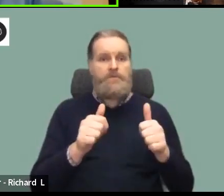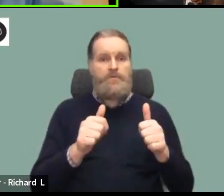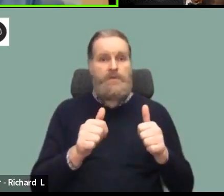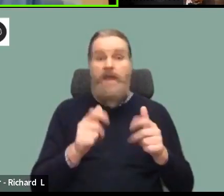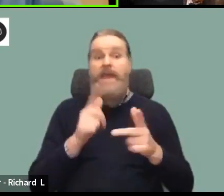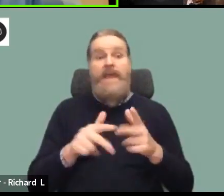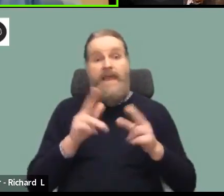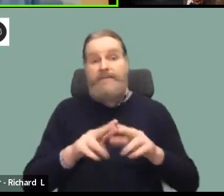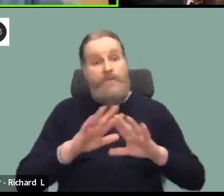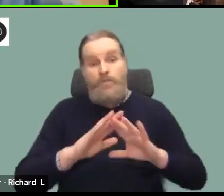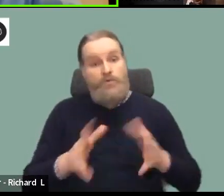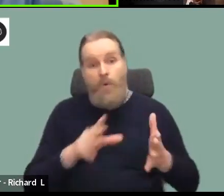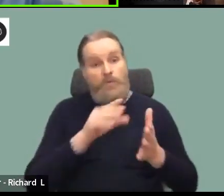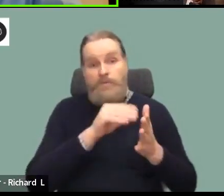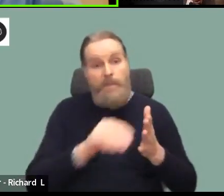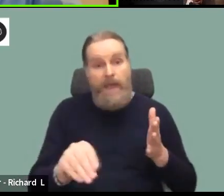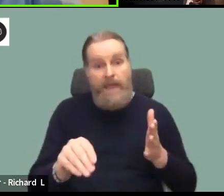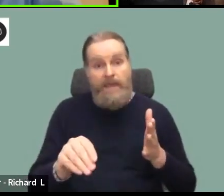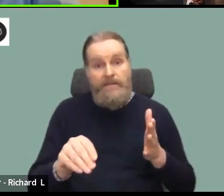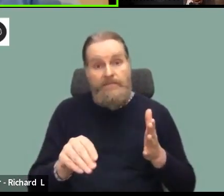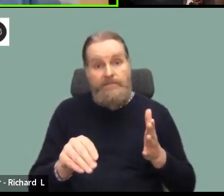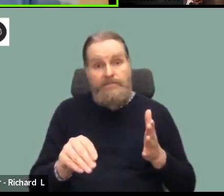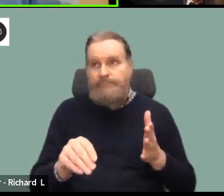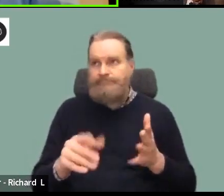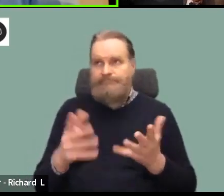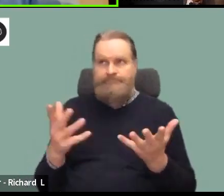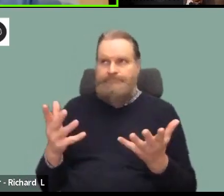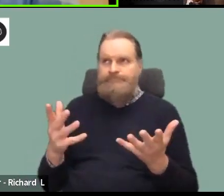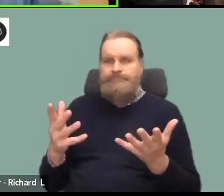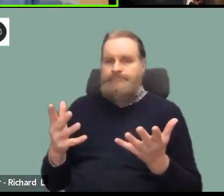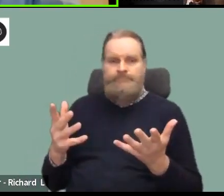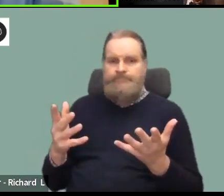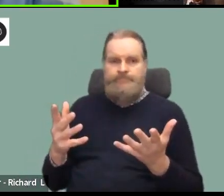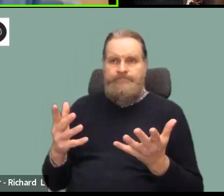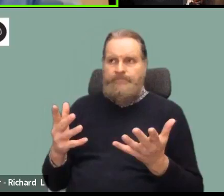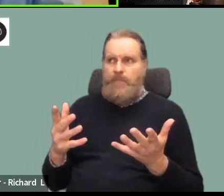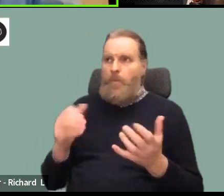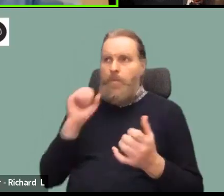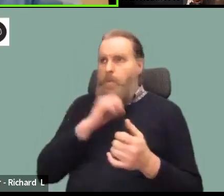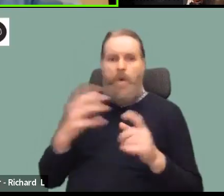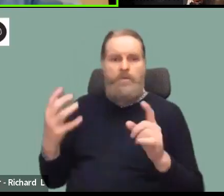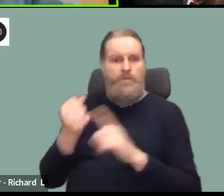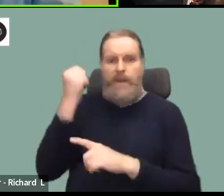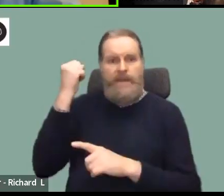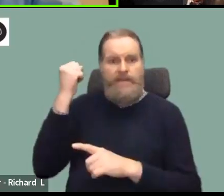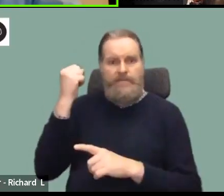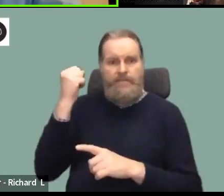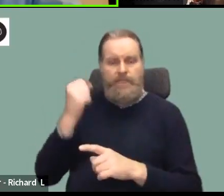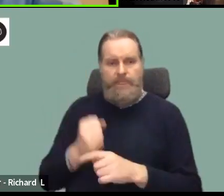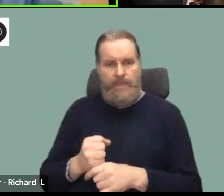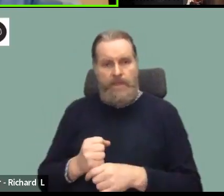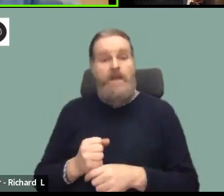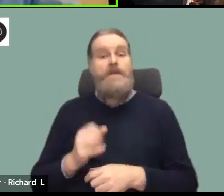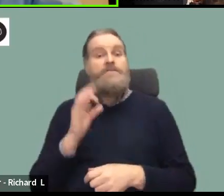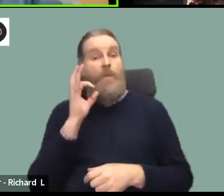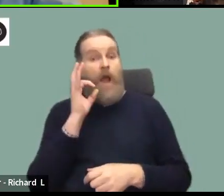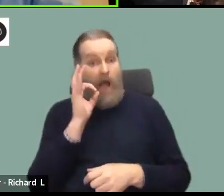between between 2345 between 2345 times as much money for one day strike that we don't believe on it. own will win. So what we're actually asked